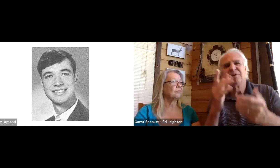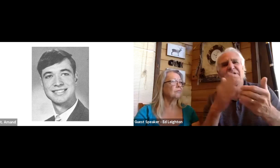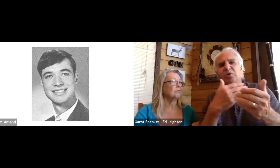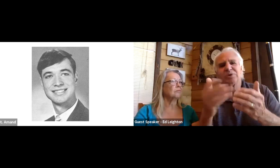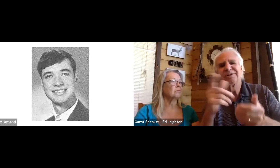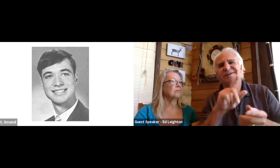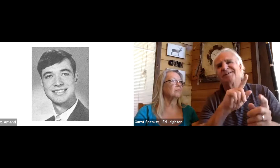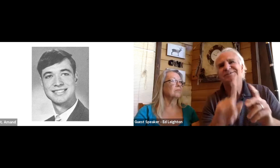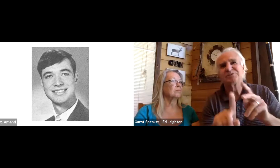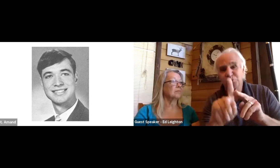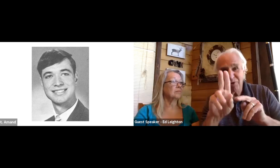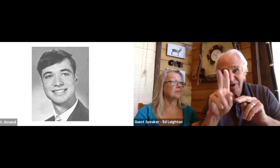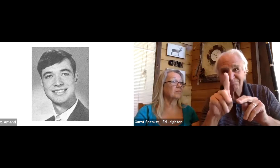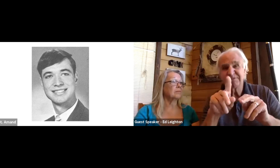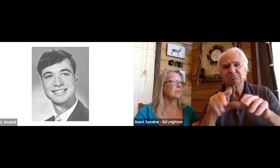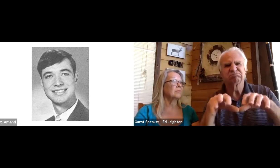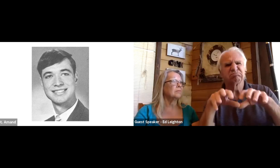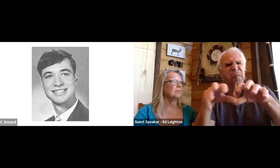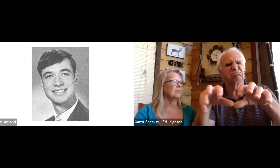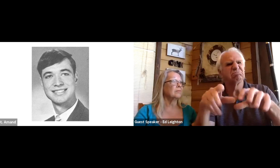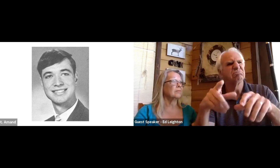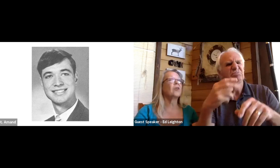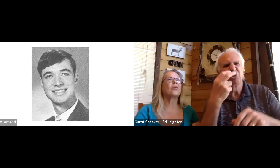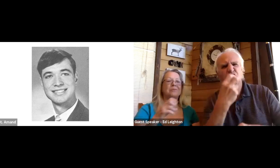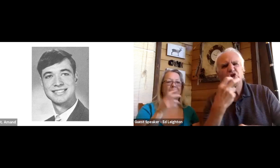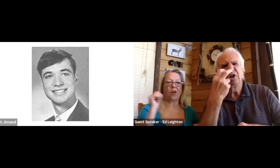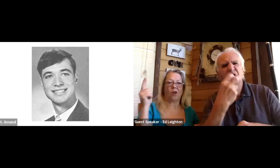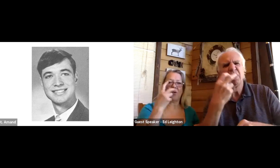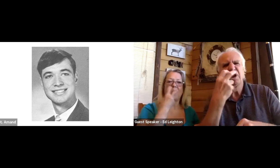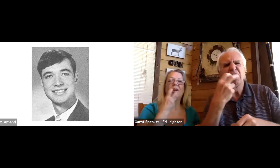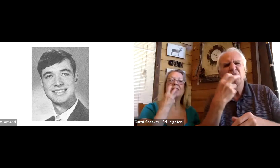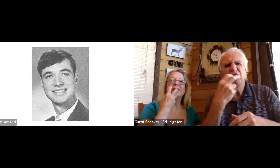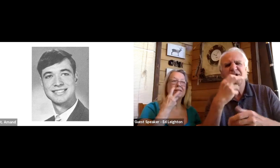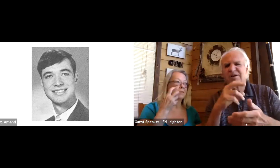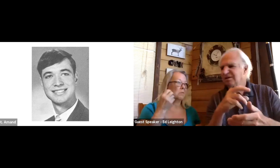and Guy or, Jeanine, or... Jeanine: No, I'm good. You could keep going.